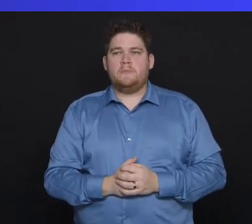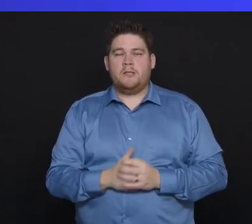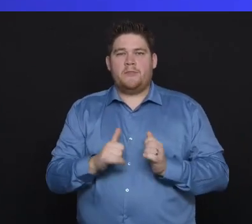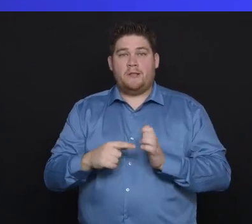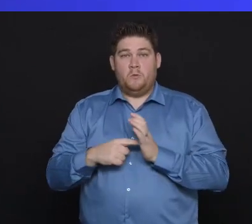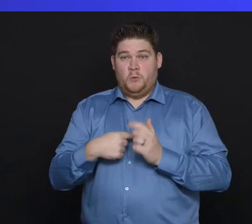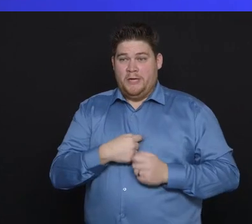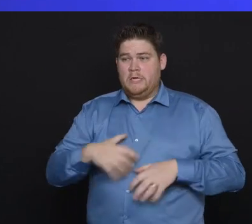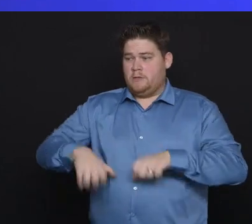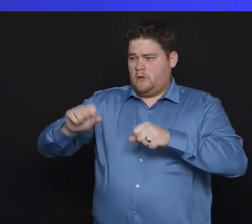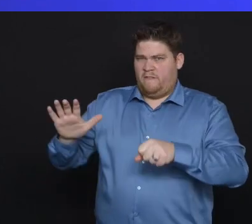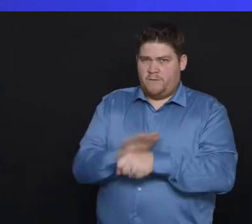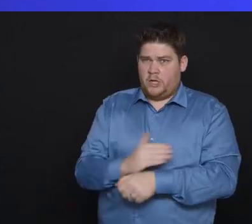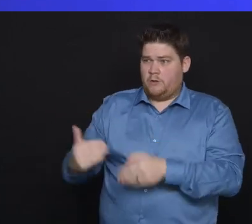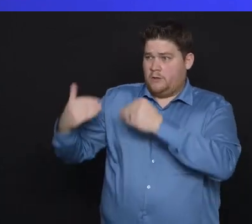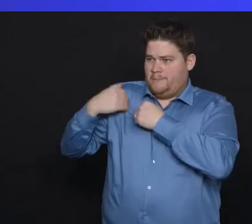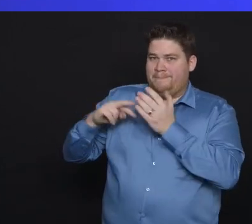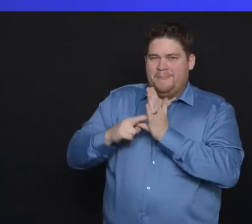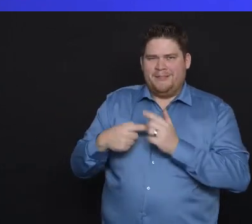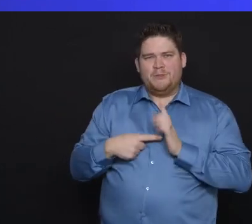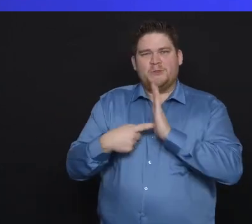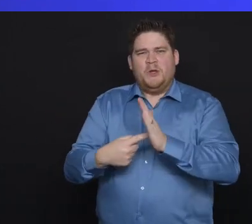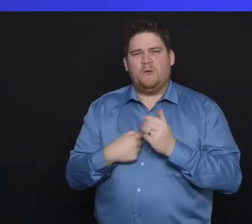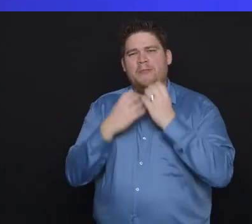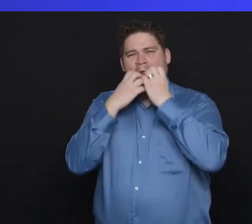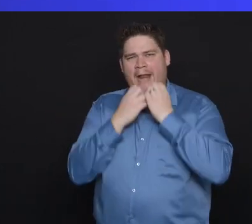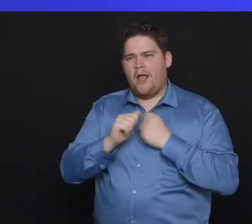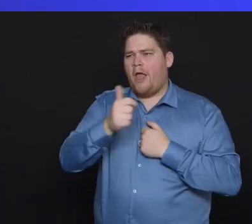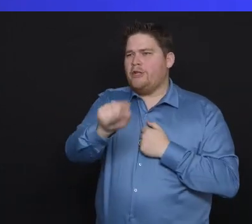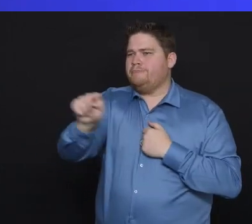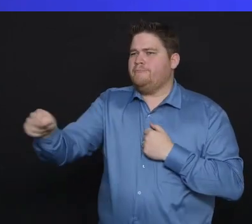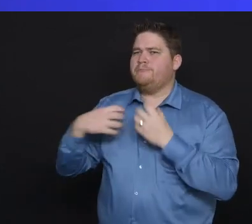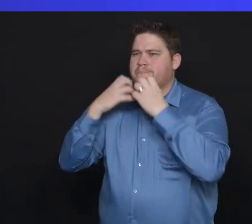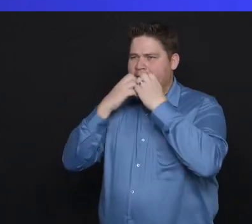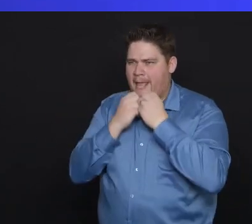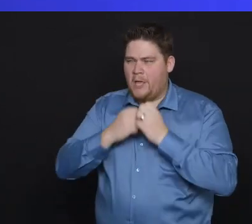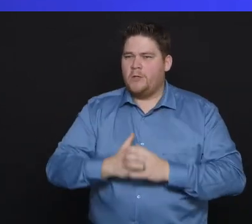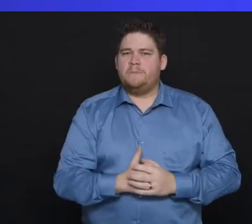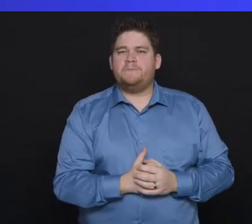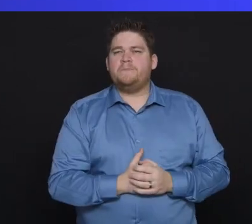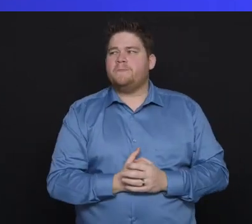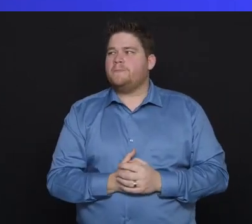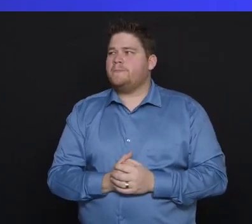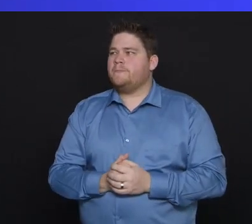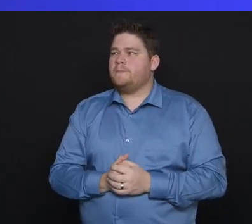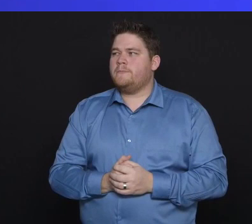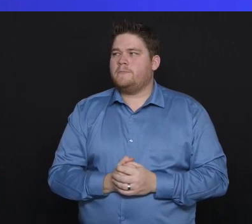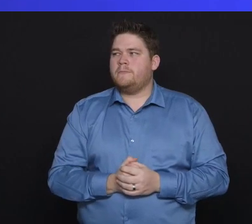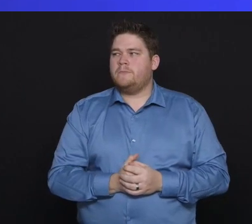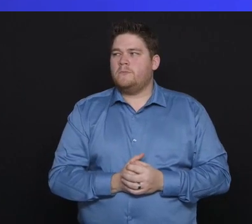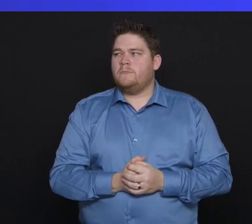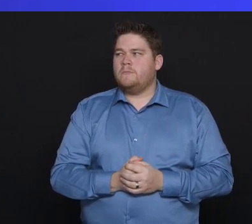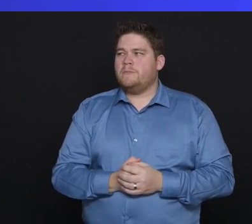our healthcare system. We have to keep doing all the time. Every day.